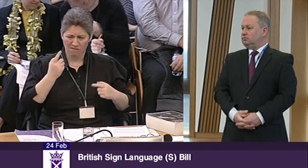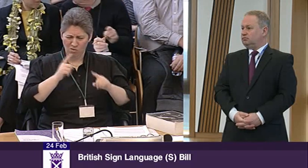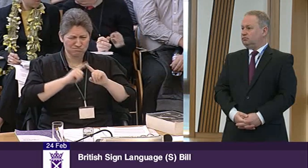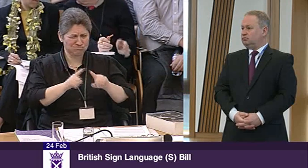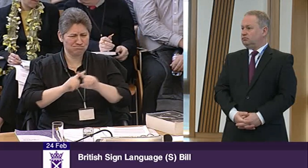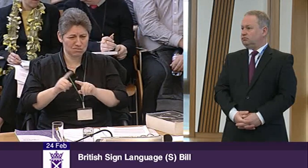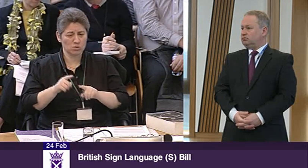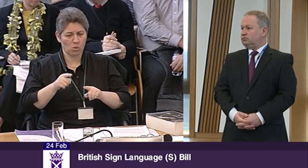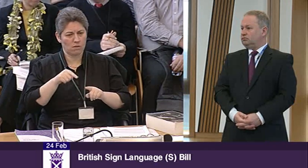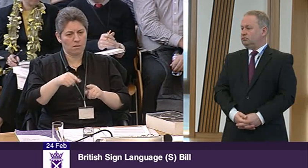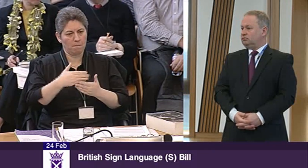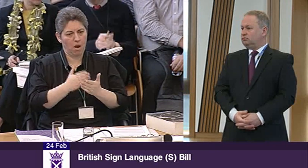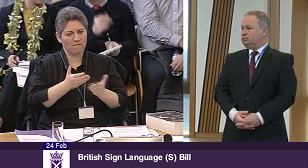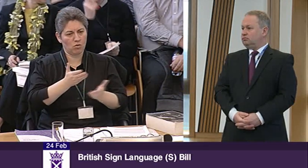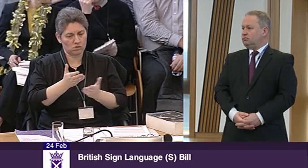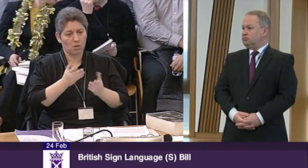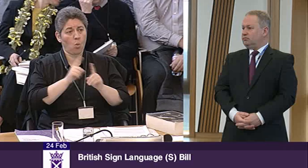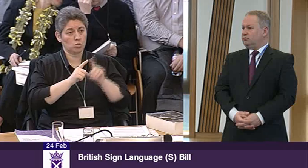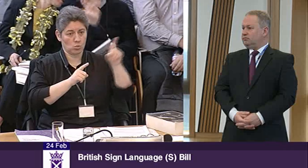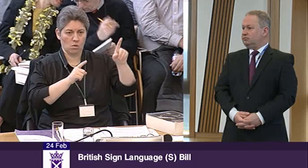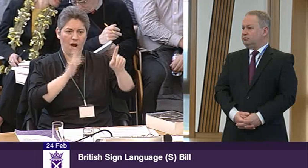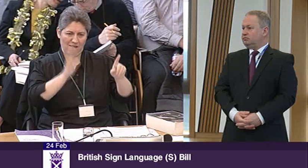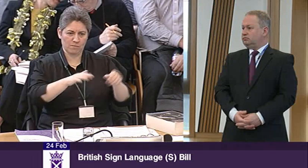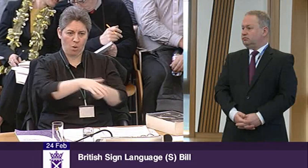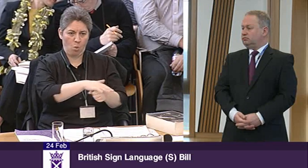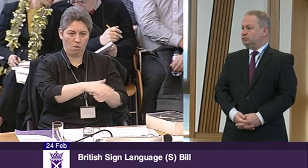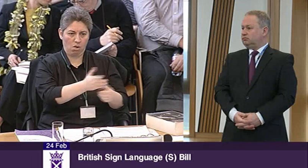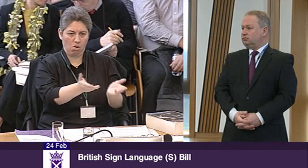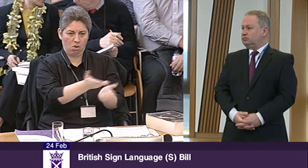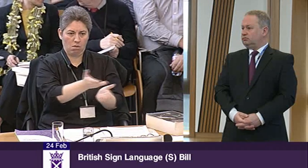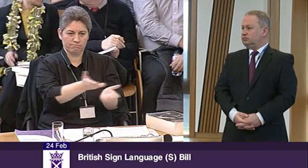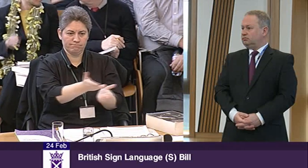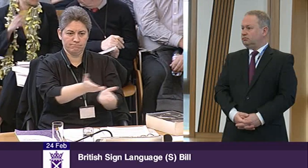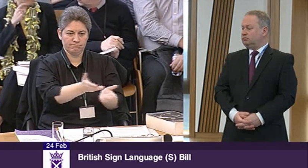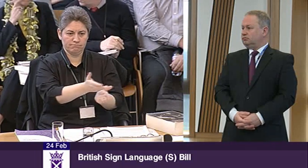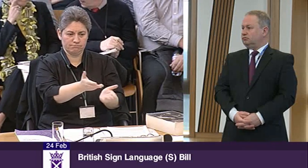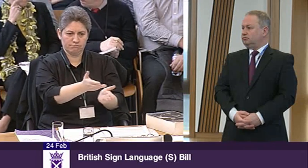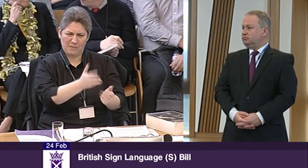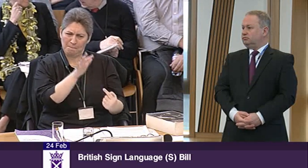to leverage the expertise from our organisations and use technology, through things such as